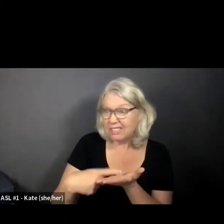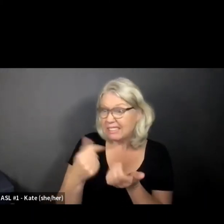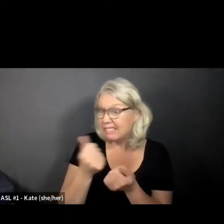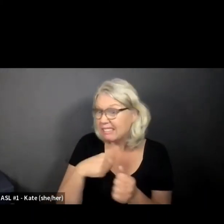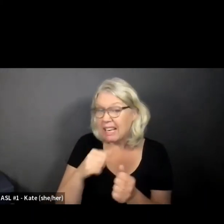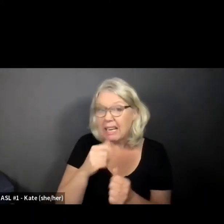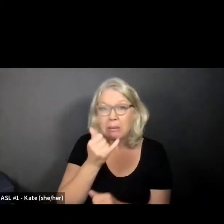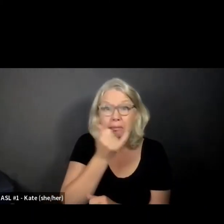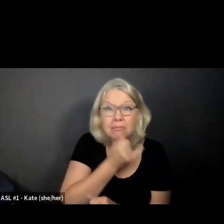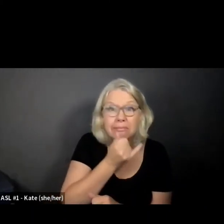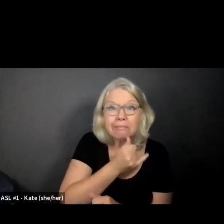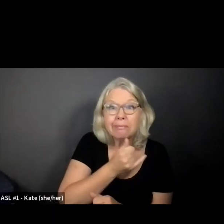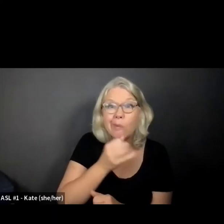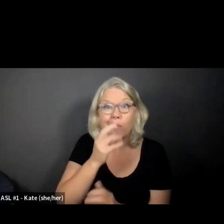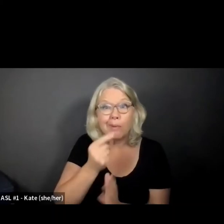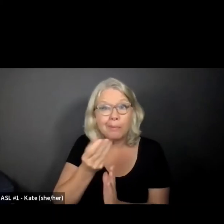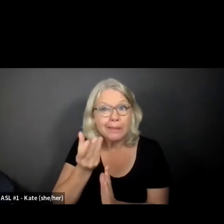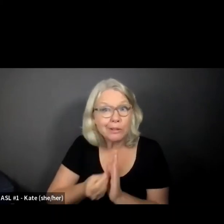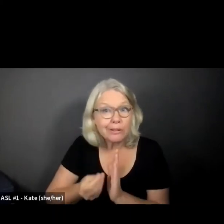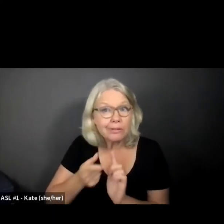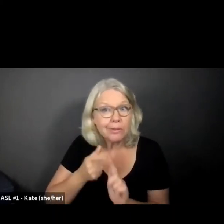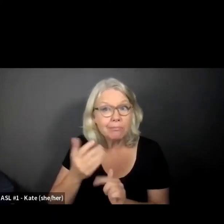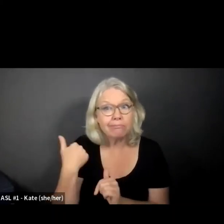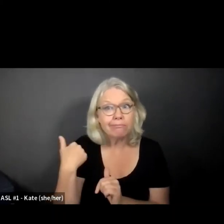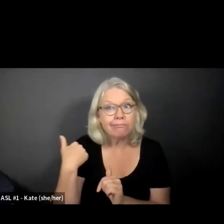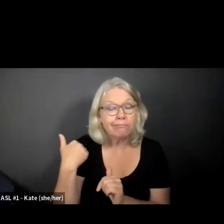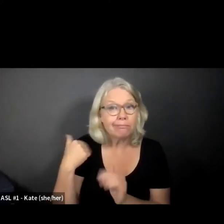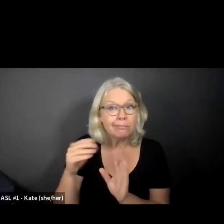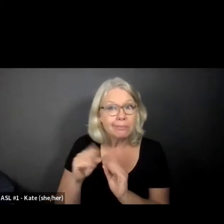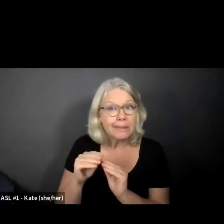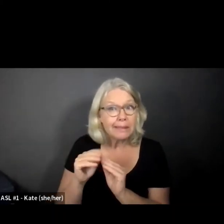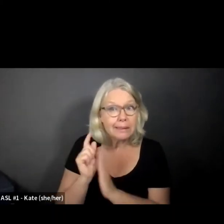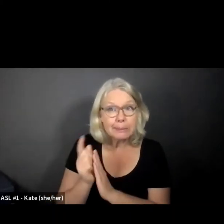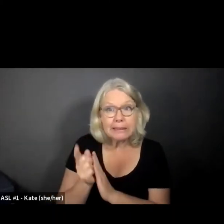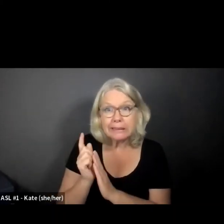THAT WOULD BE THE ONLY POINT WE COULD ENTERTAIN.